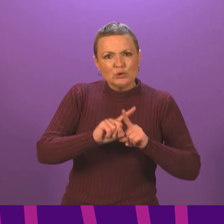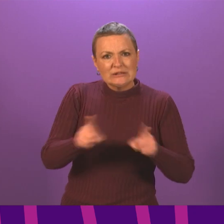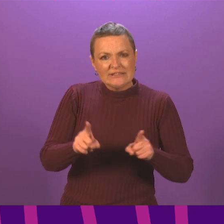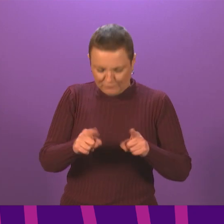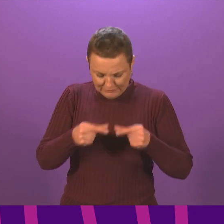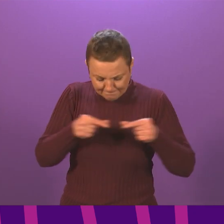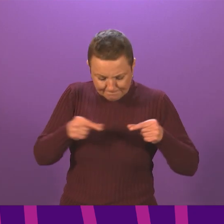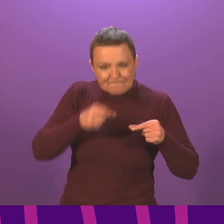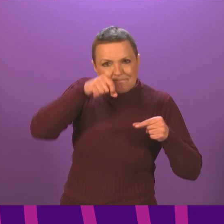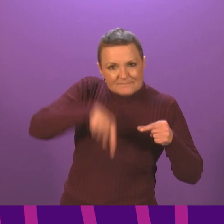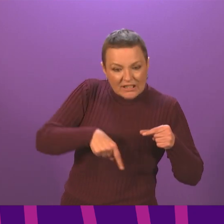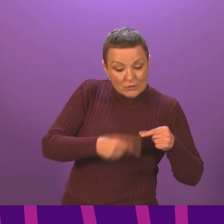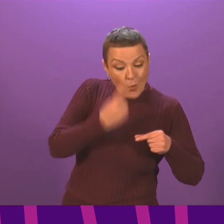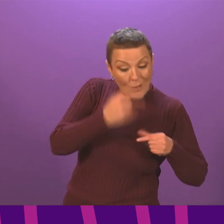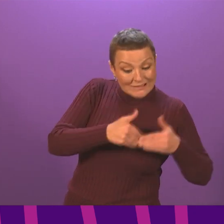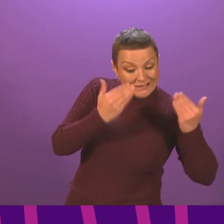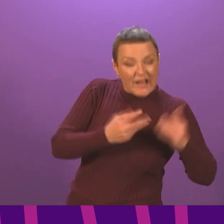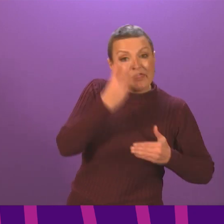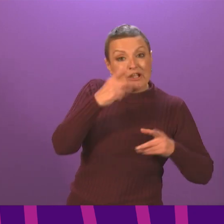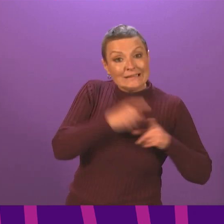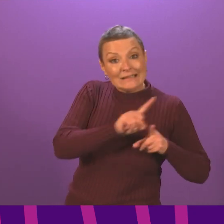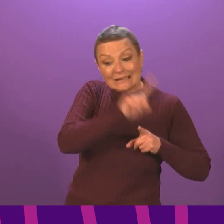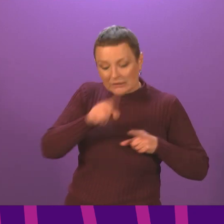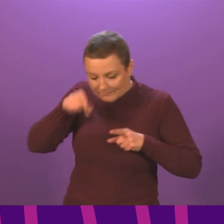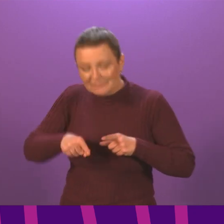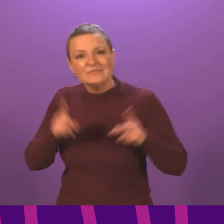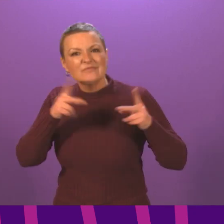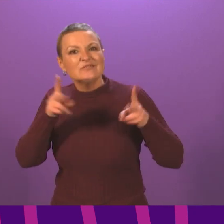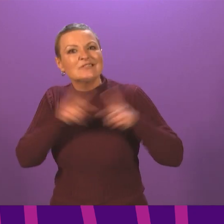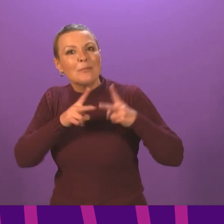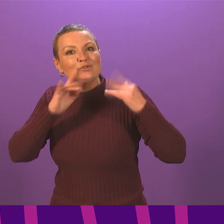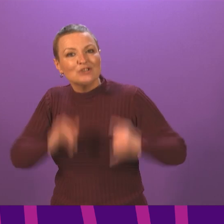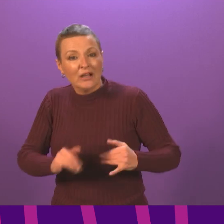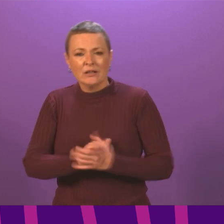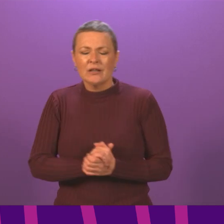flow tests, three days apart, for students leaving their term address, but why has the